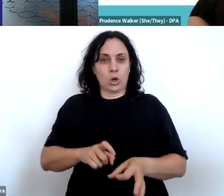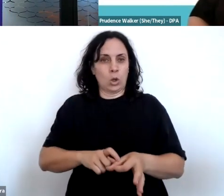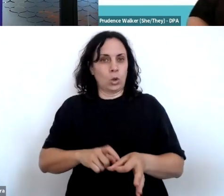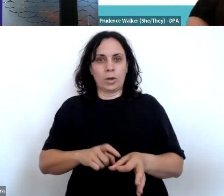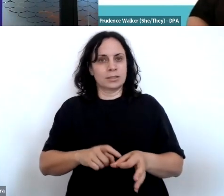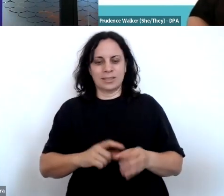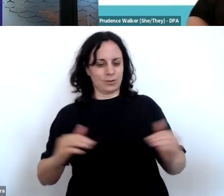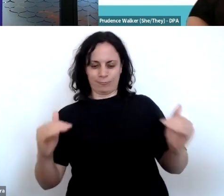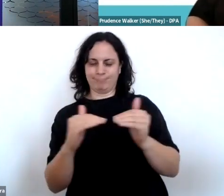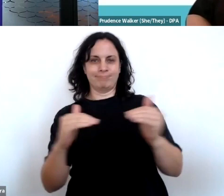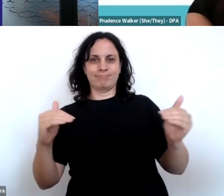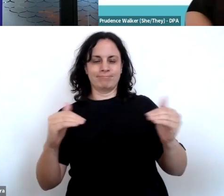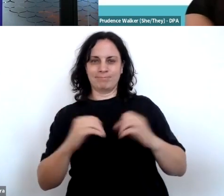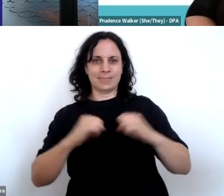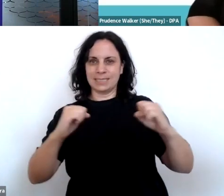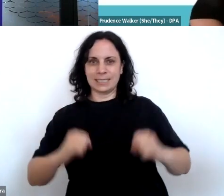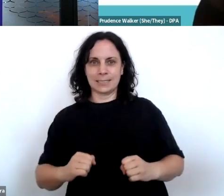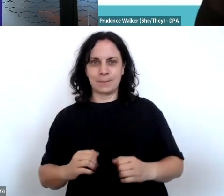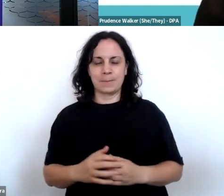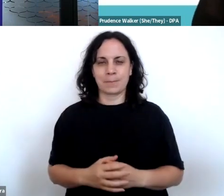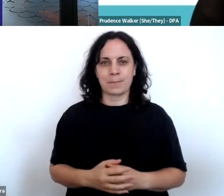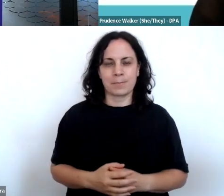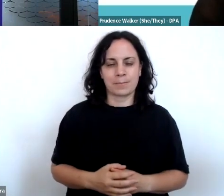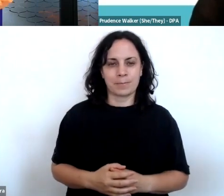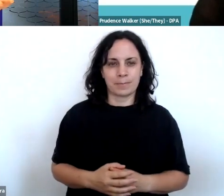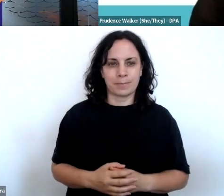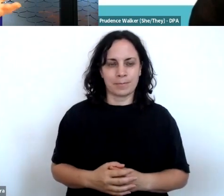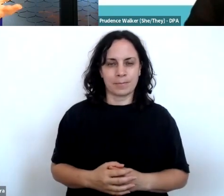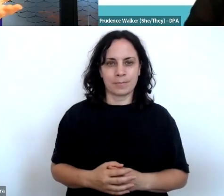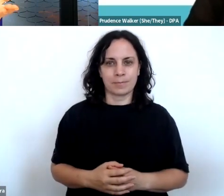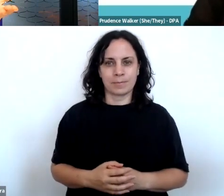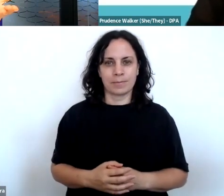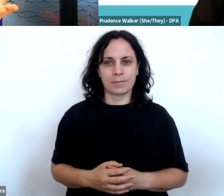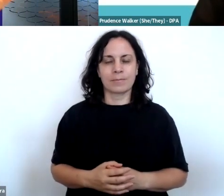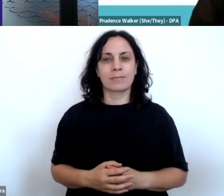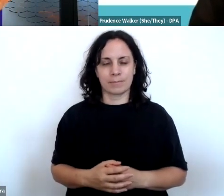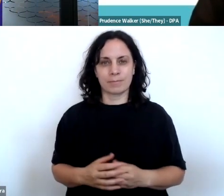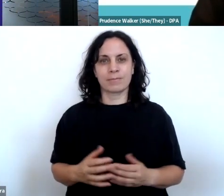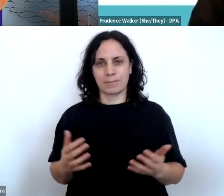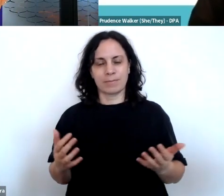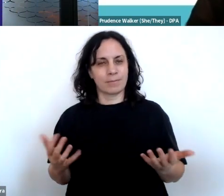I mean, fundamentally there are different legislative frameworks for them both,